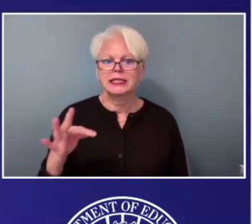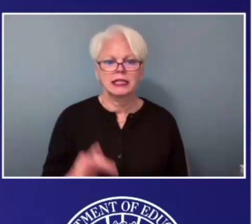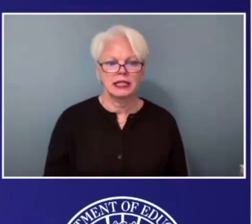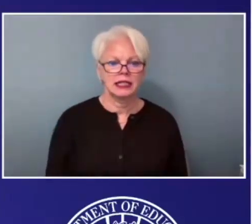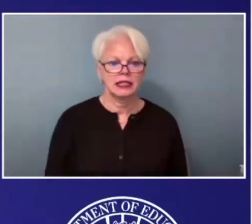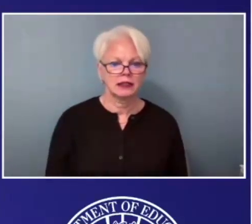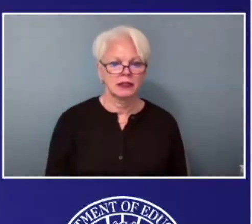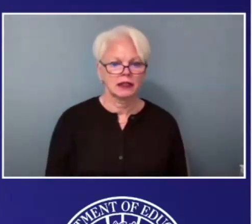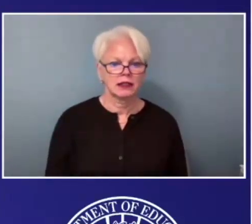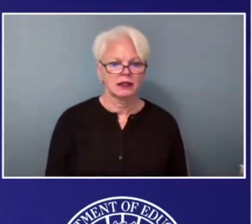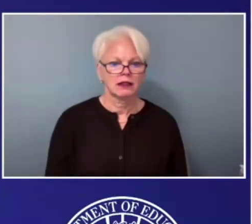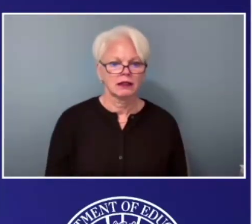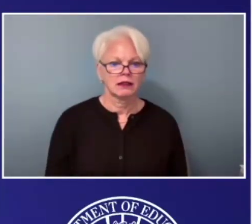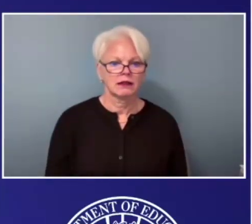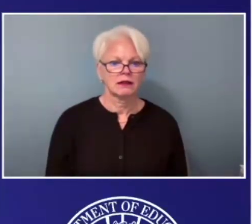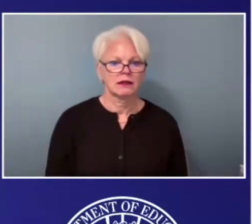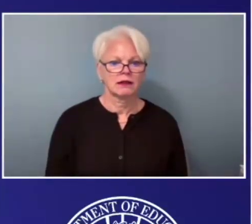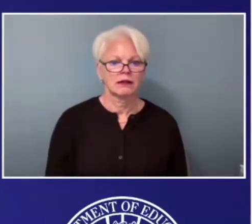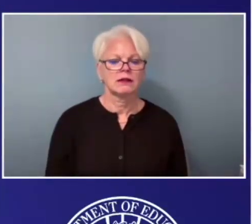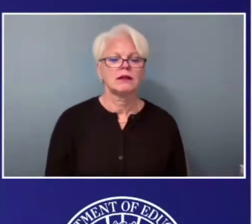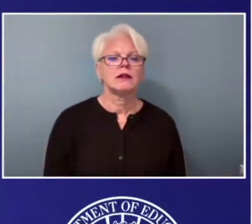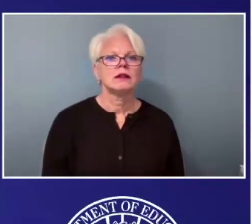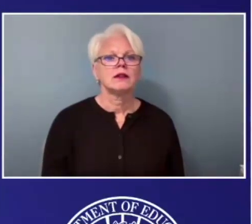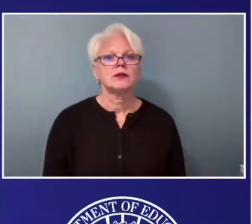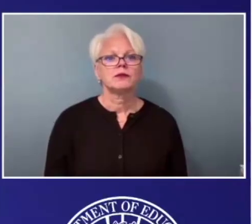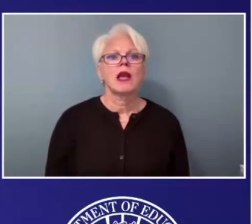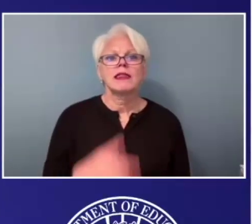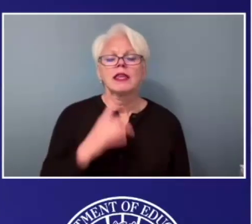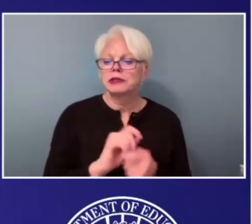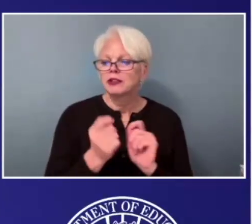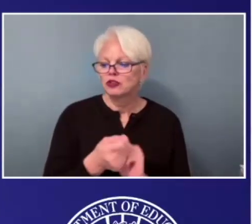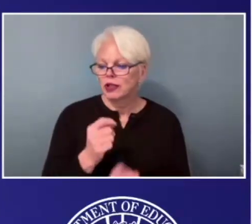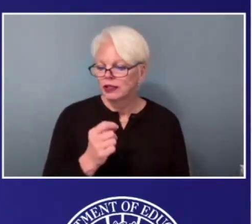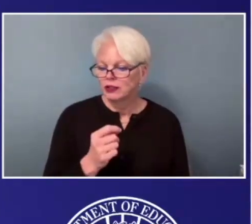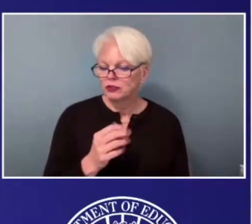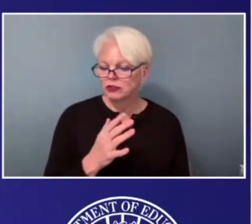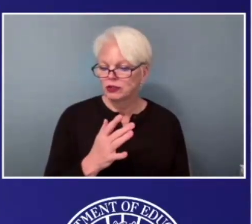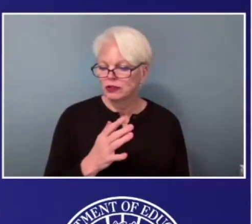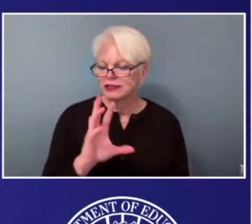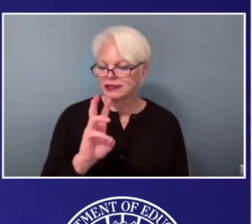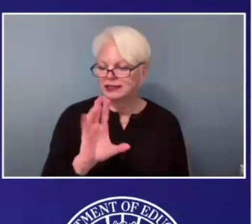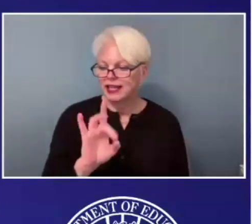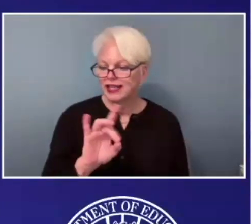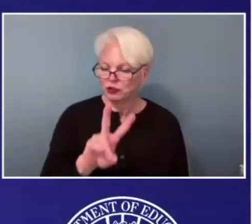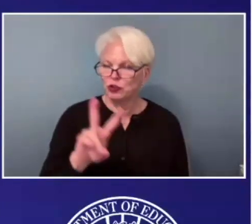And there was a change in 685 -- excuse me. 682.215 is one of them.